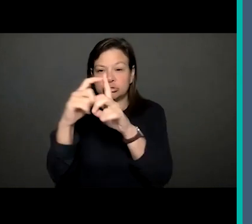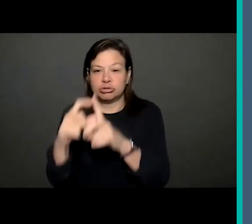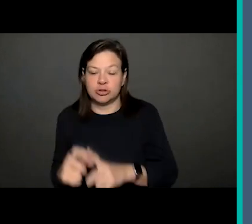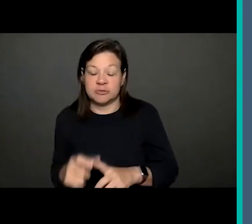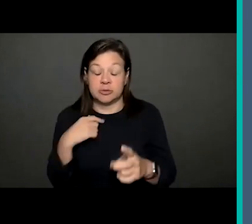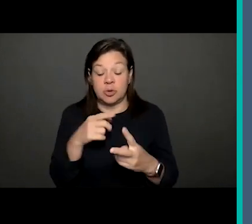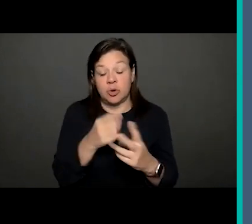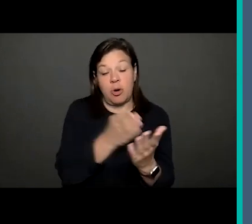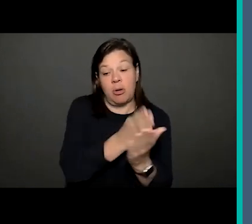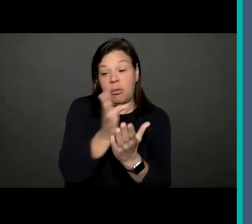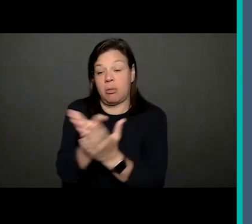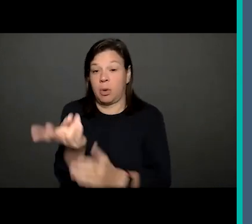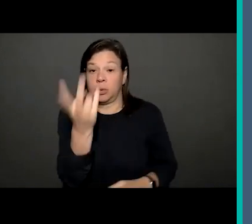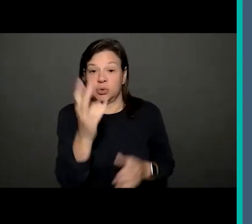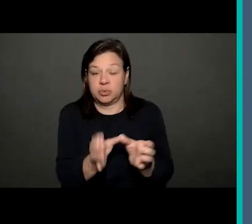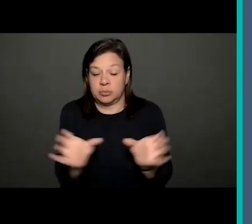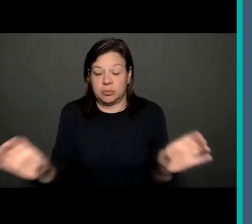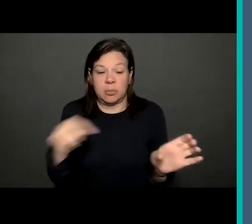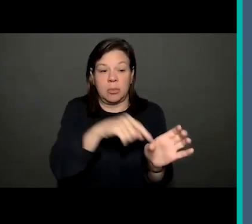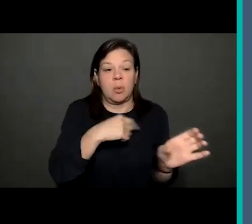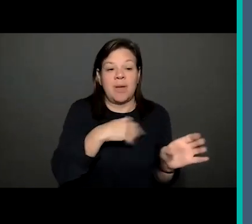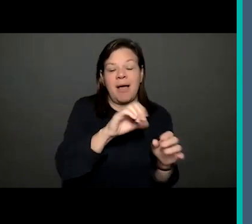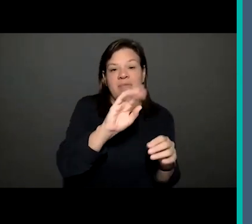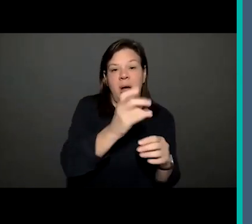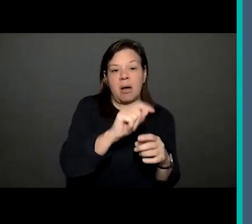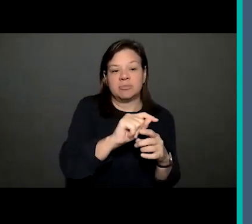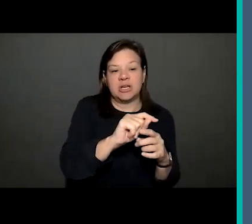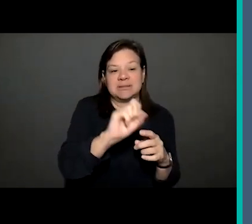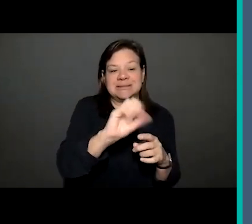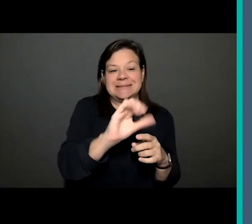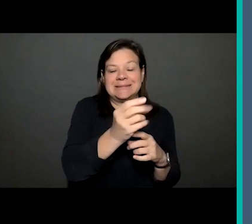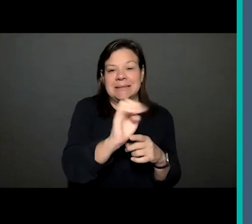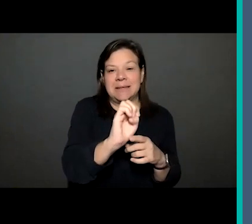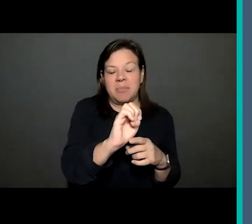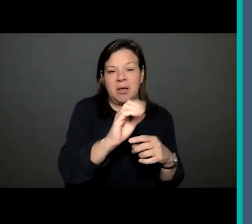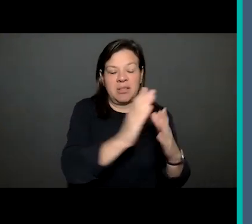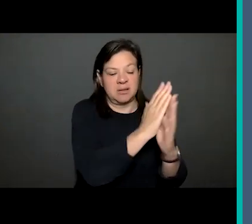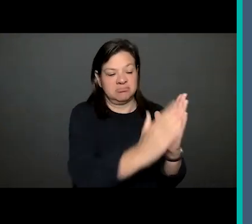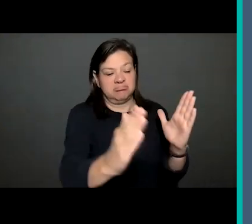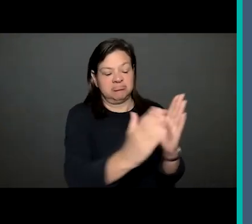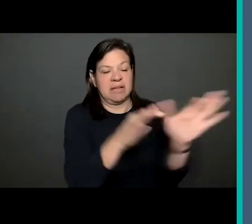FIRST THE OBJECT SCHEMA. THE SCHEMA DEFINES THE CUSTOM OBJECT, WHAT THAT OBJECT IS AND LOOKS LIKE.